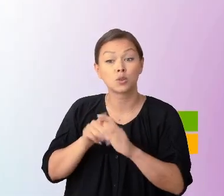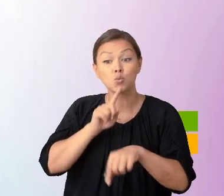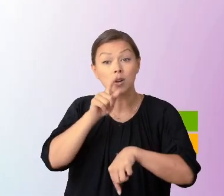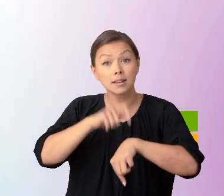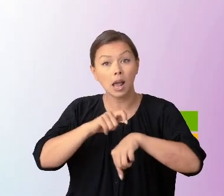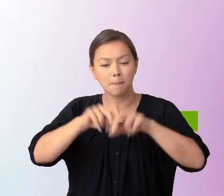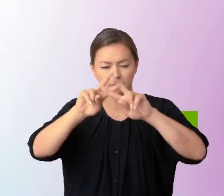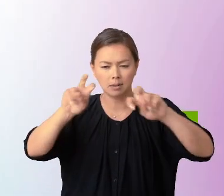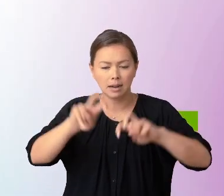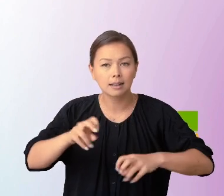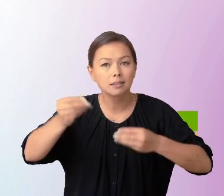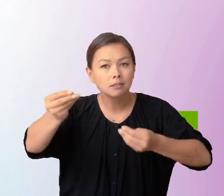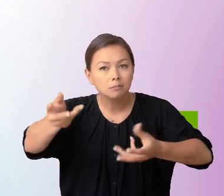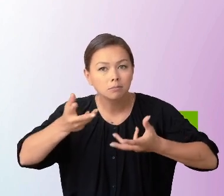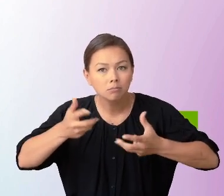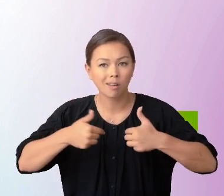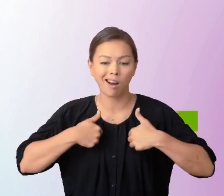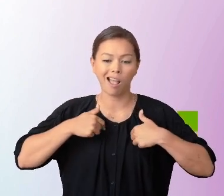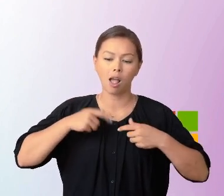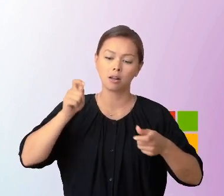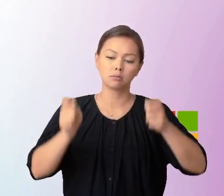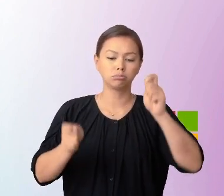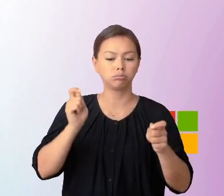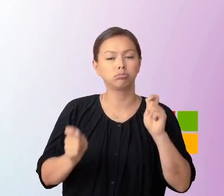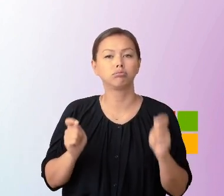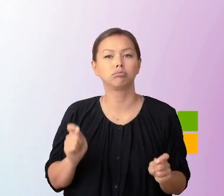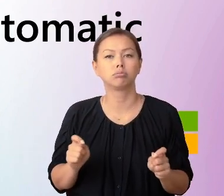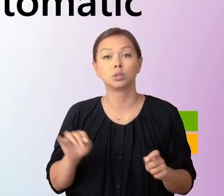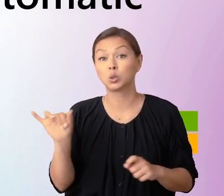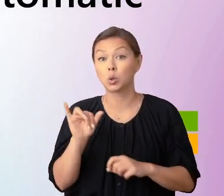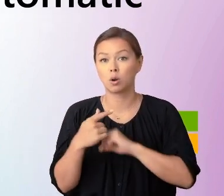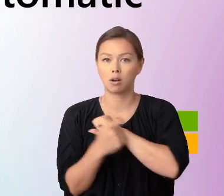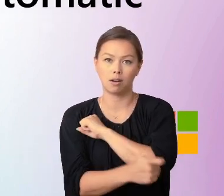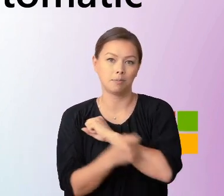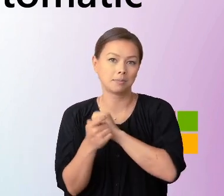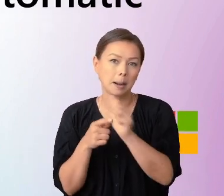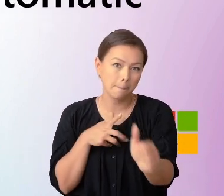solutions, real-time analytics, customization, and regular automatic